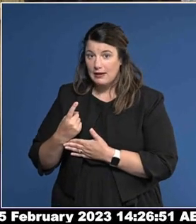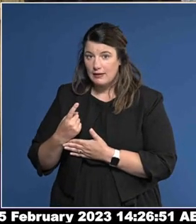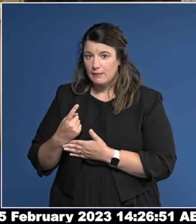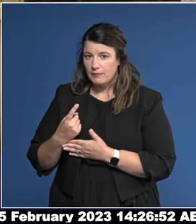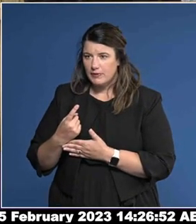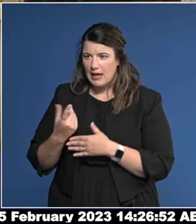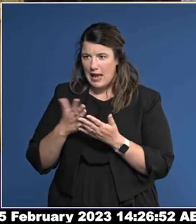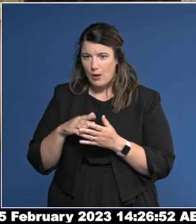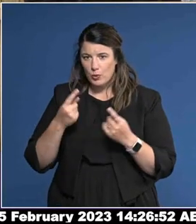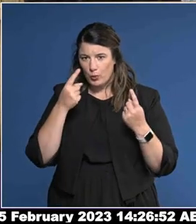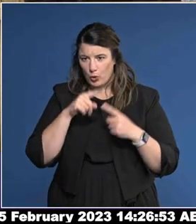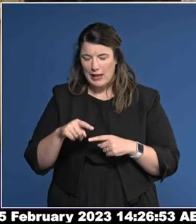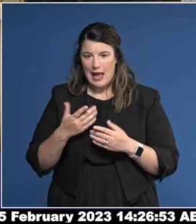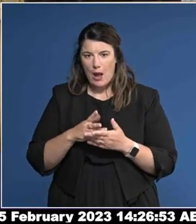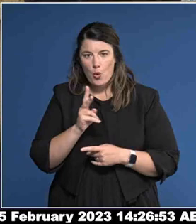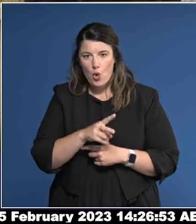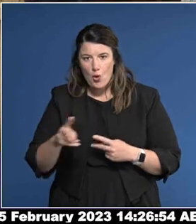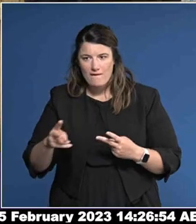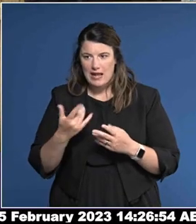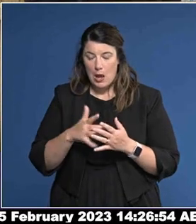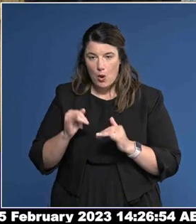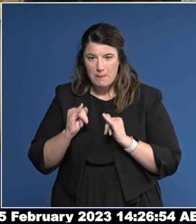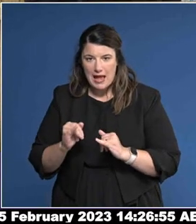extent is done by incidents as they are reported.